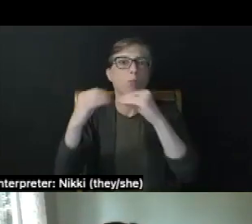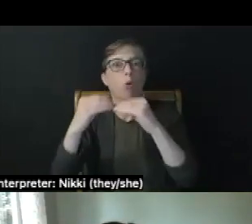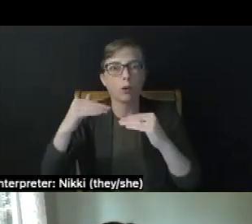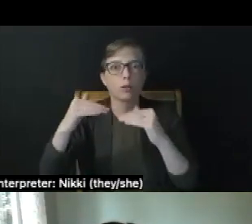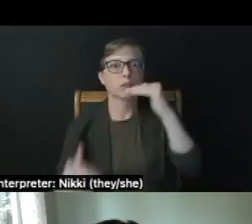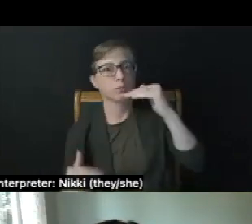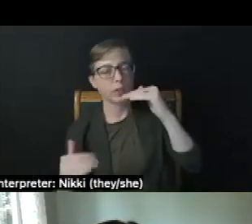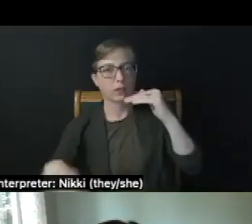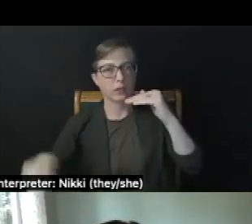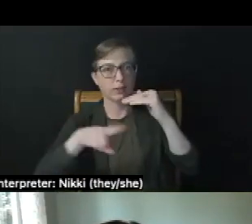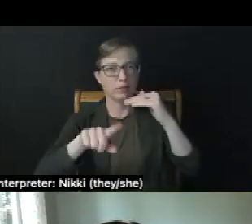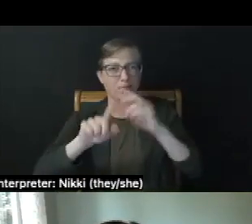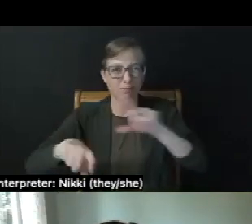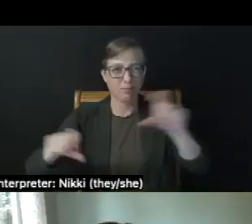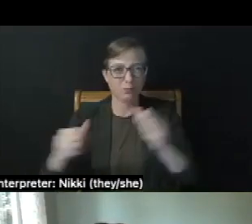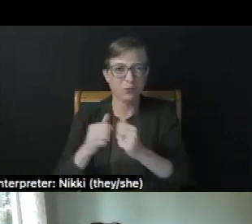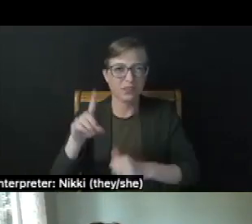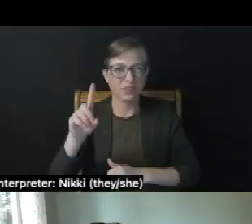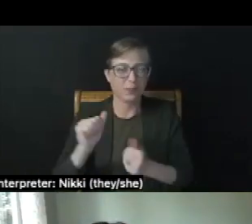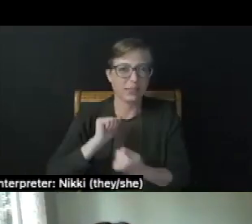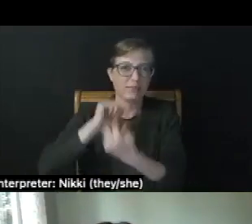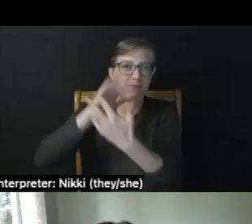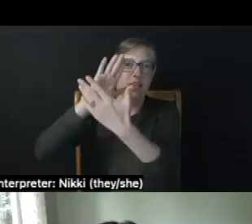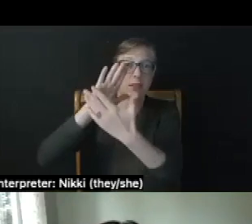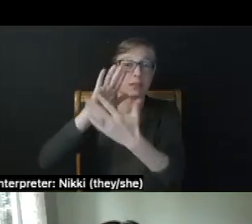especially those with intersectional identities.